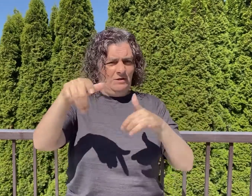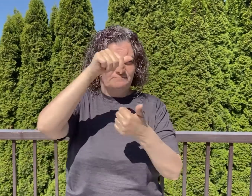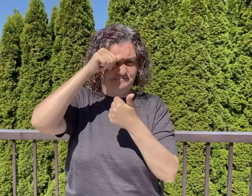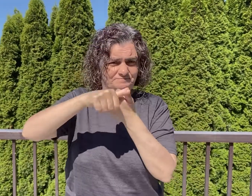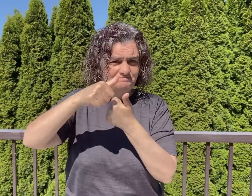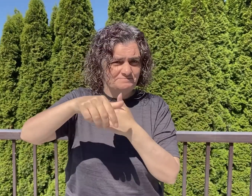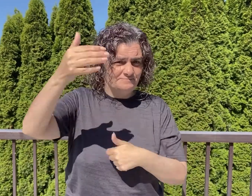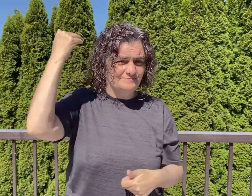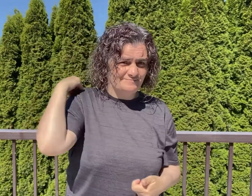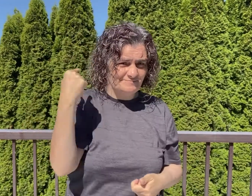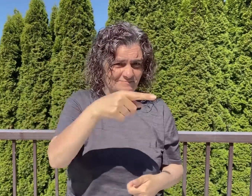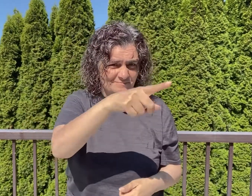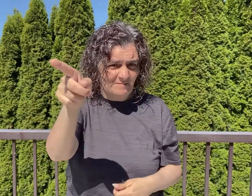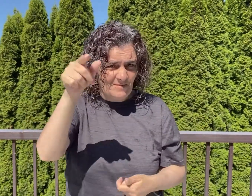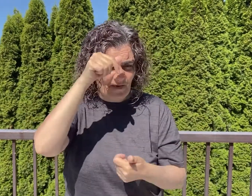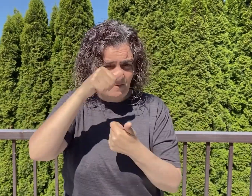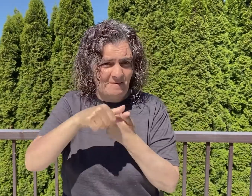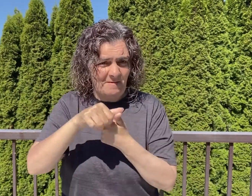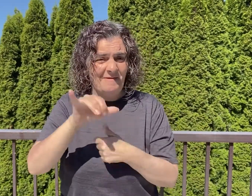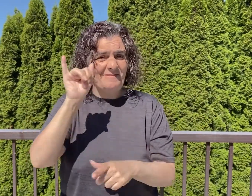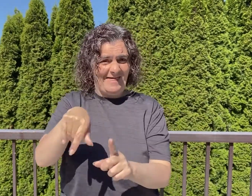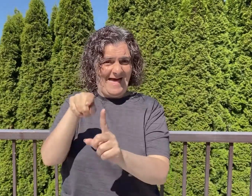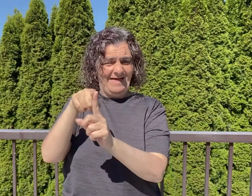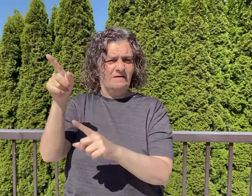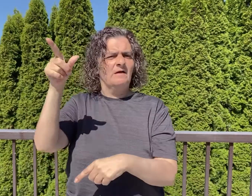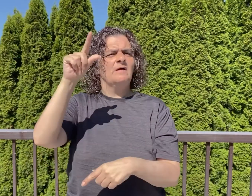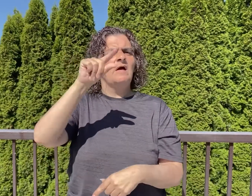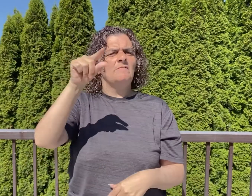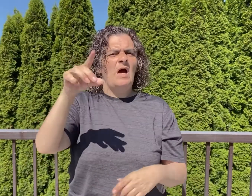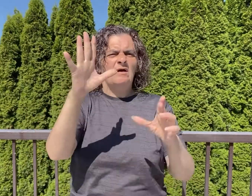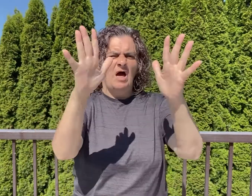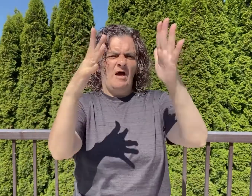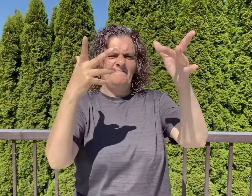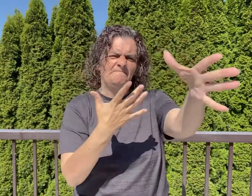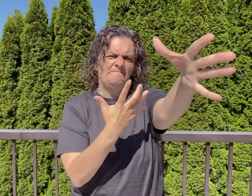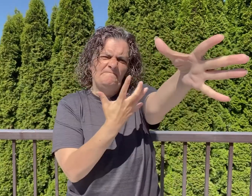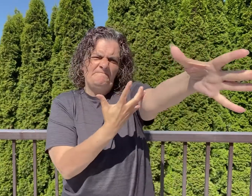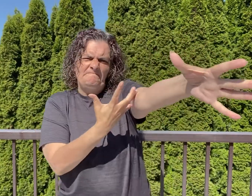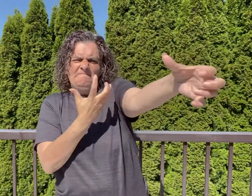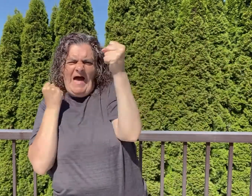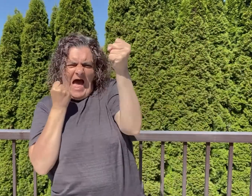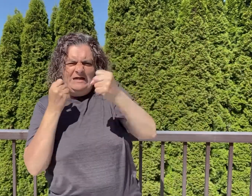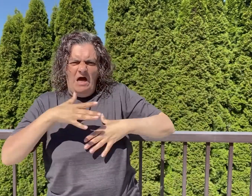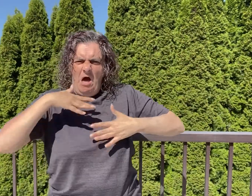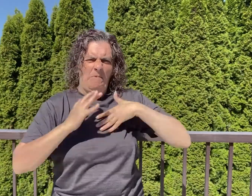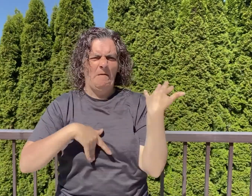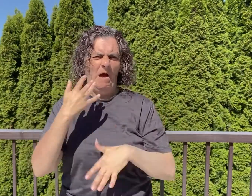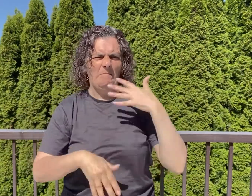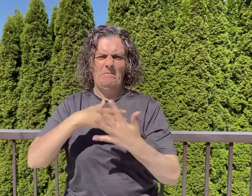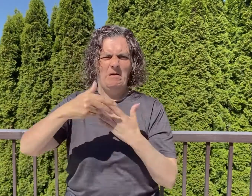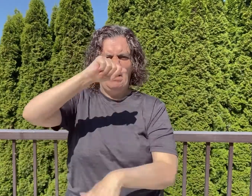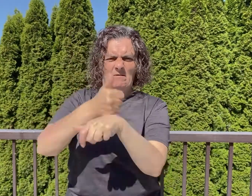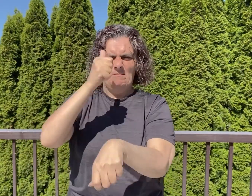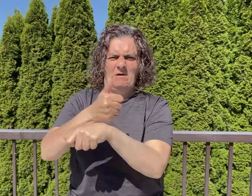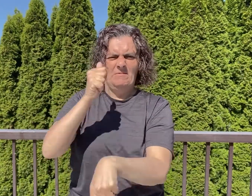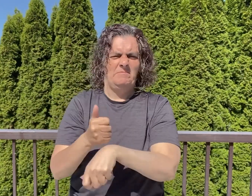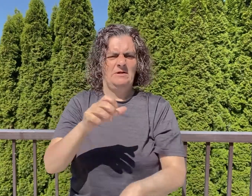Do you remember that? The government responded quickly and immediately introduced